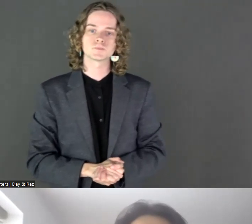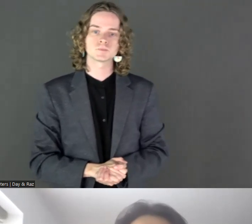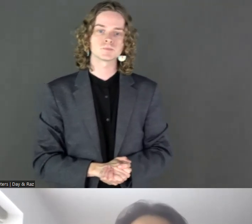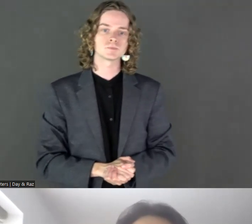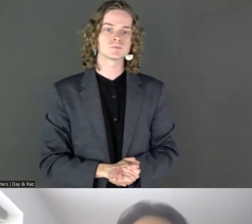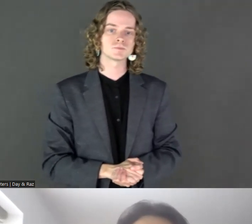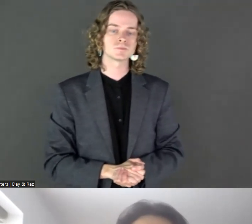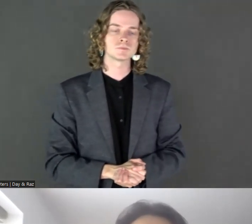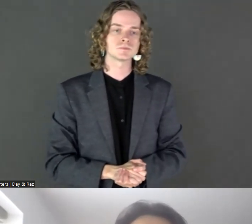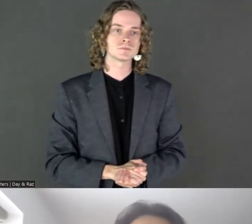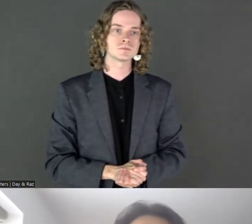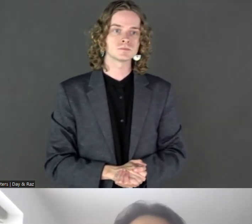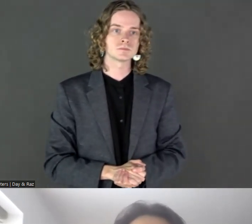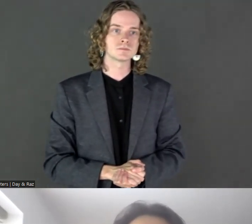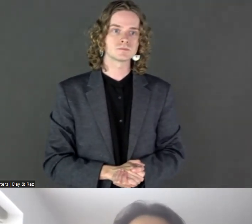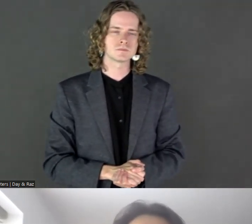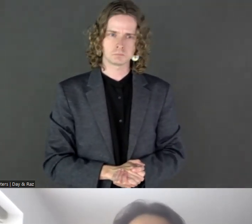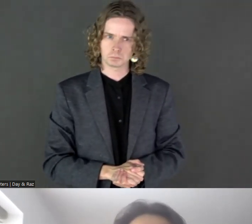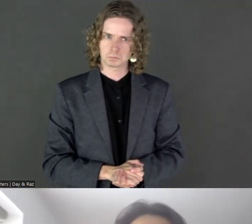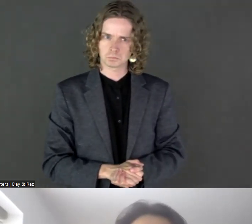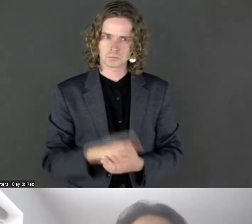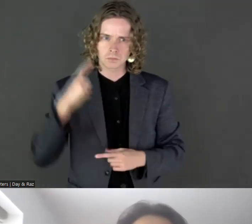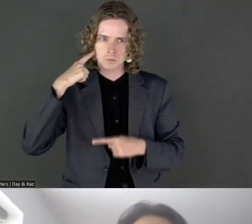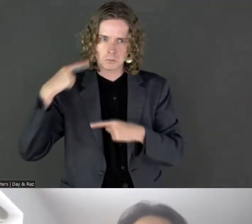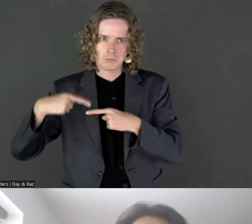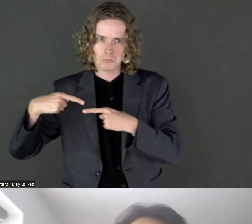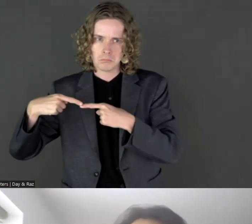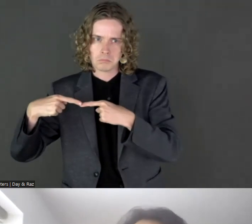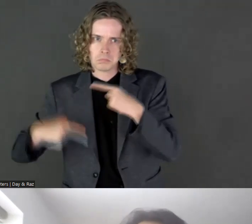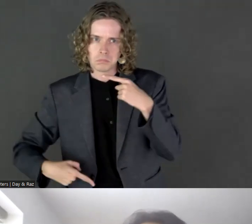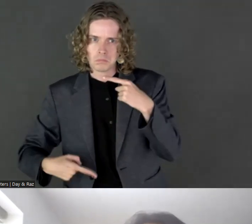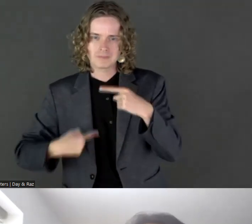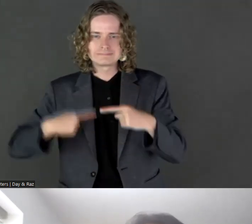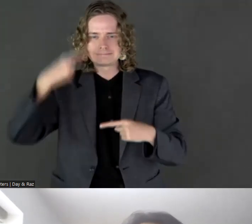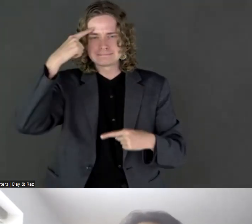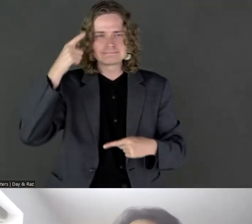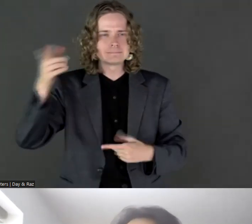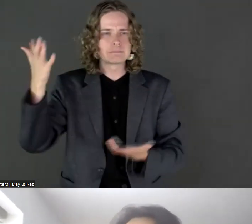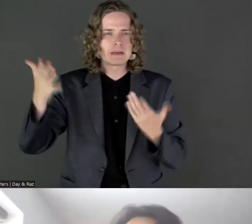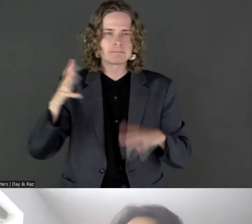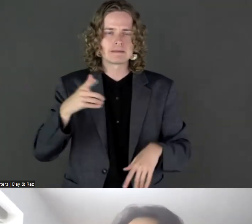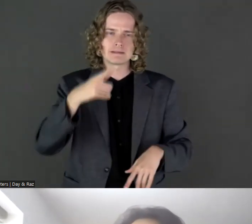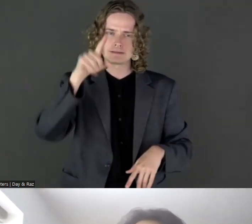Okay,I think Peter do may have may have left the goals. Okay. Let's move on to the to the next one.